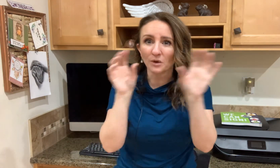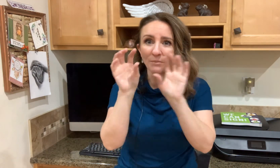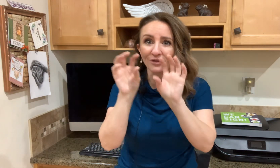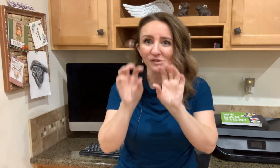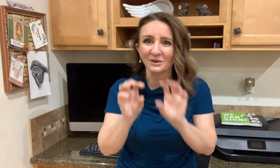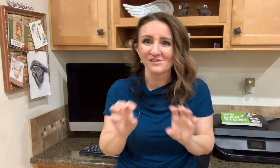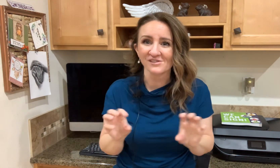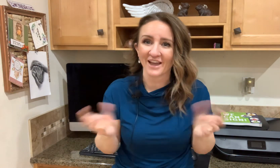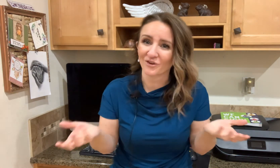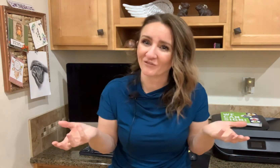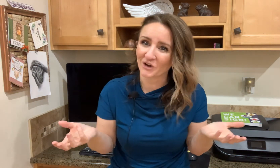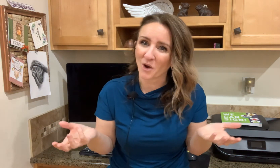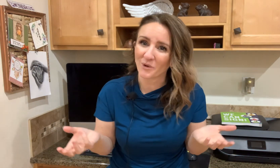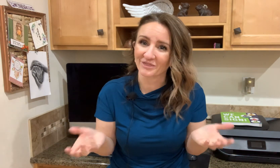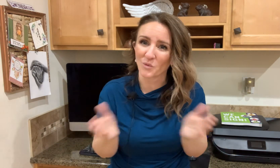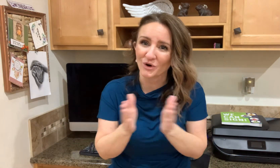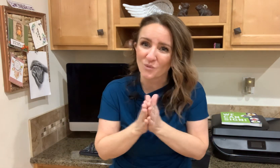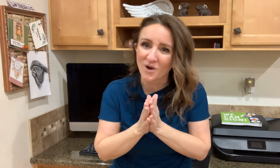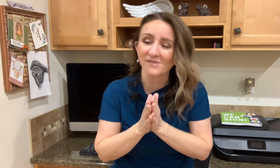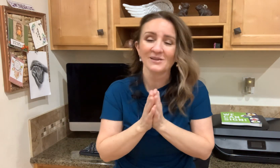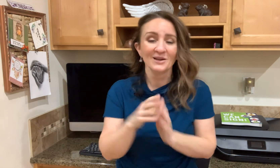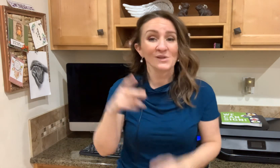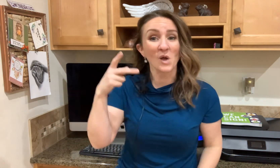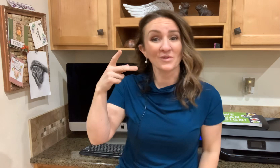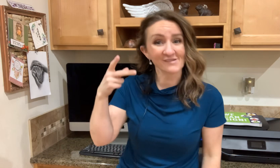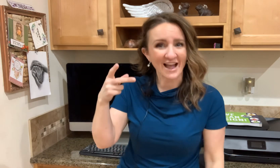you can put those pieces together and figure out what the word was, so the sign for